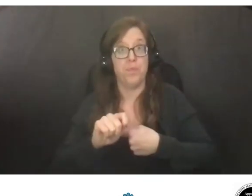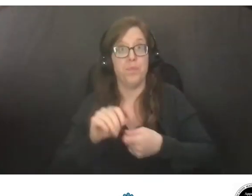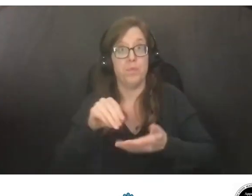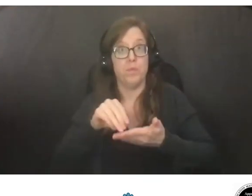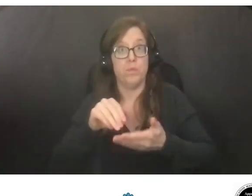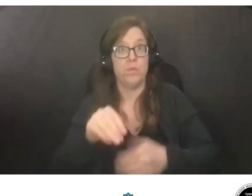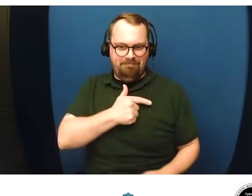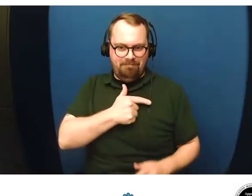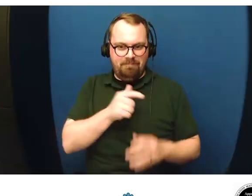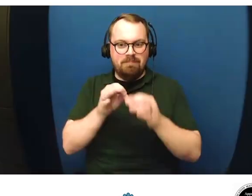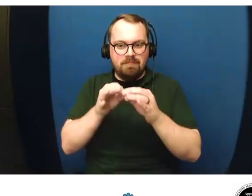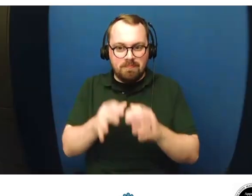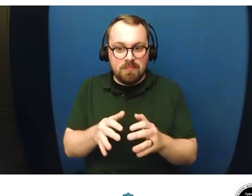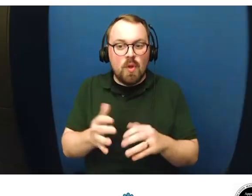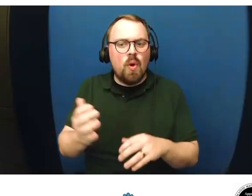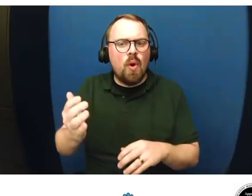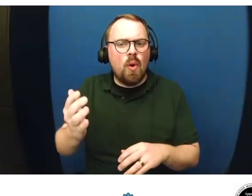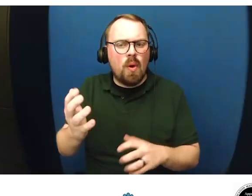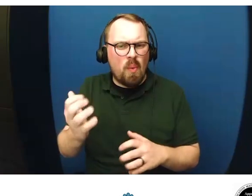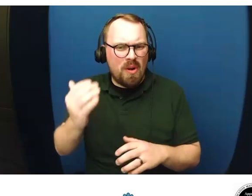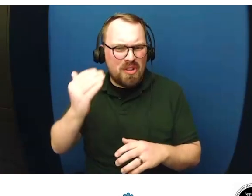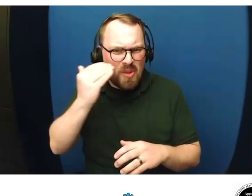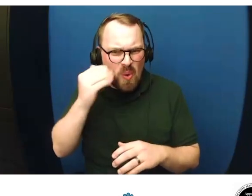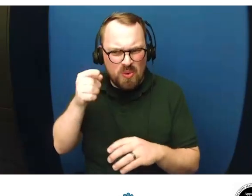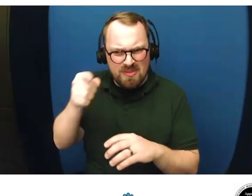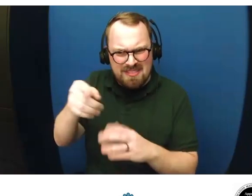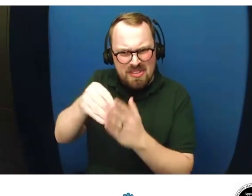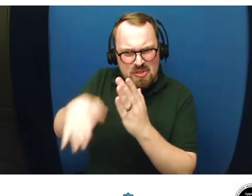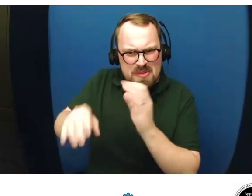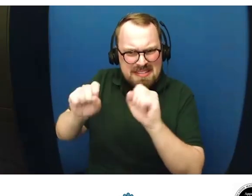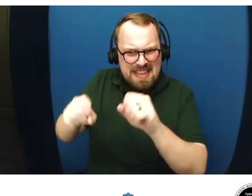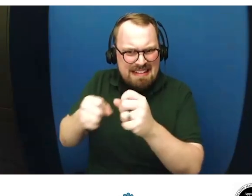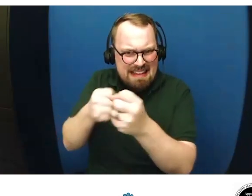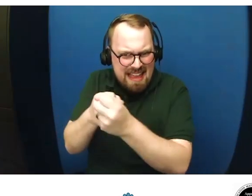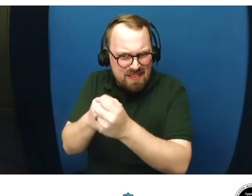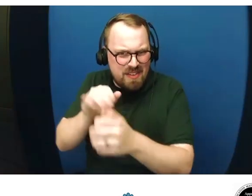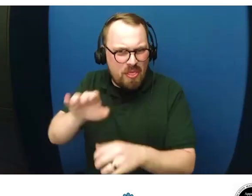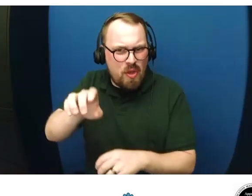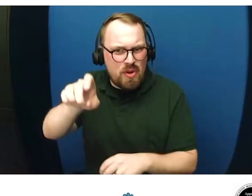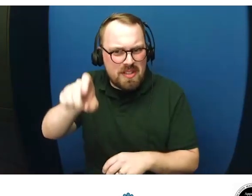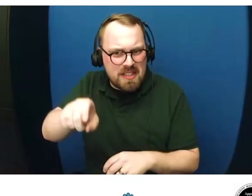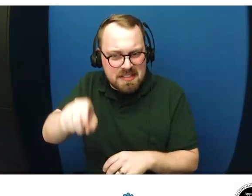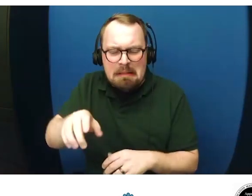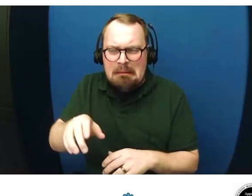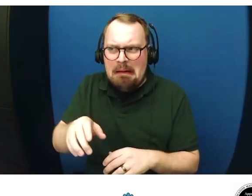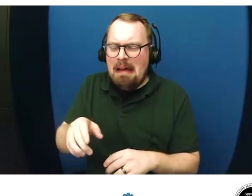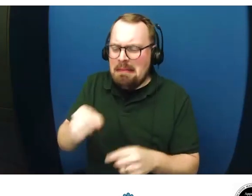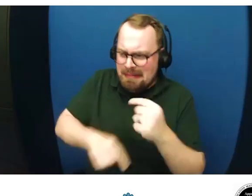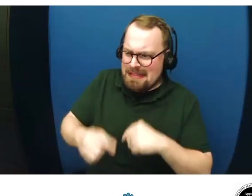We want to know if the student can advocate for their needs in regard to– one more time–